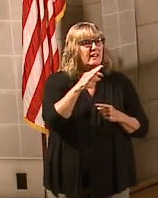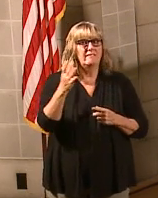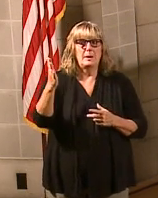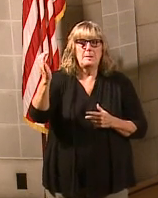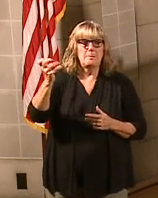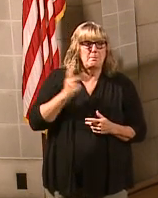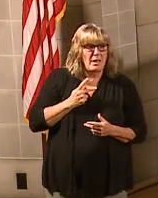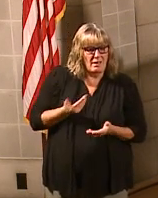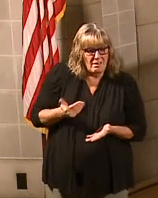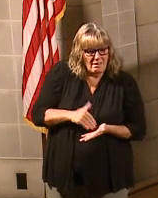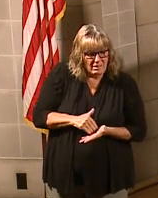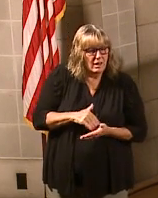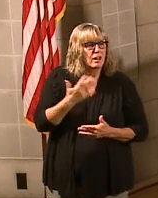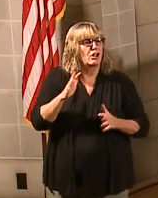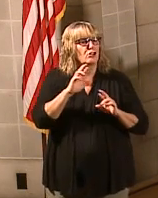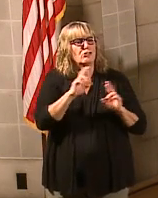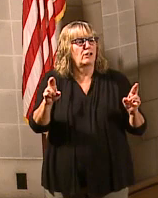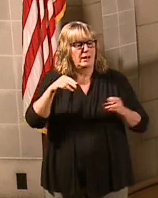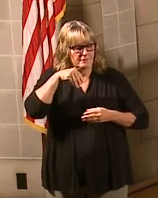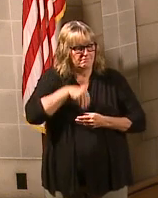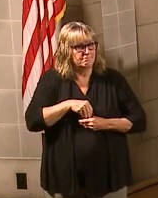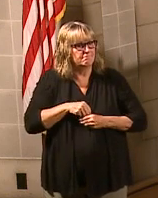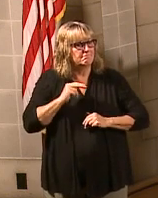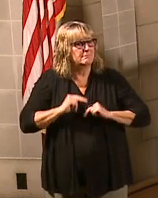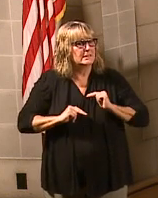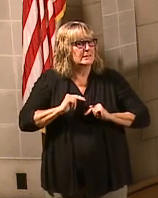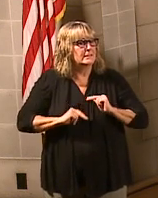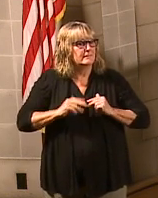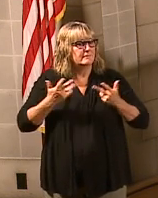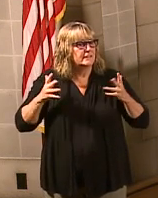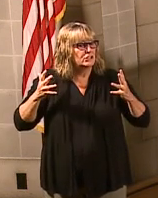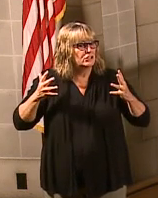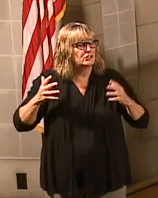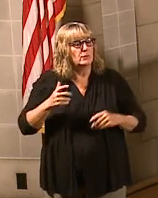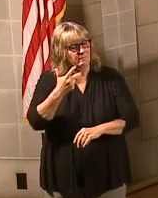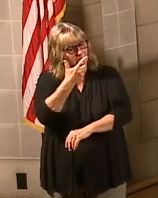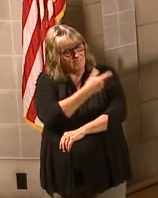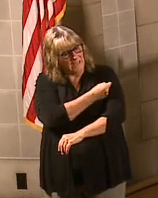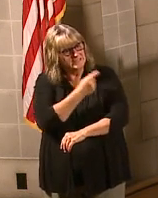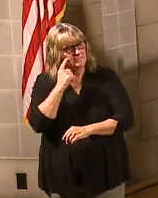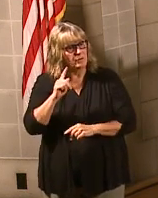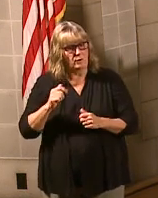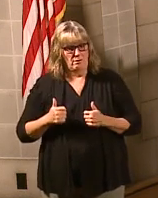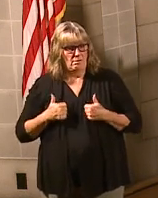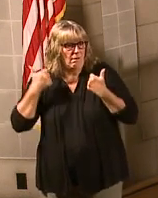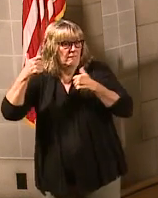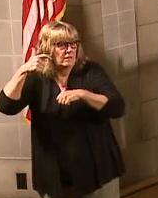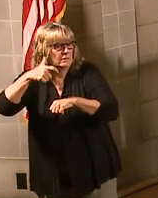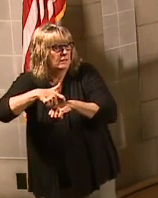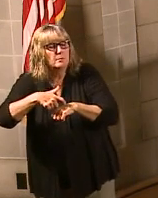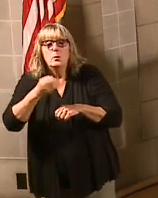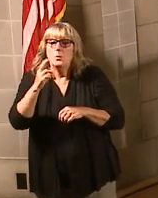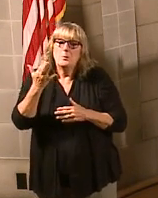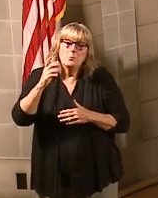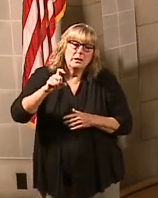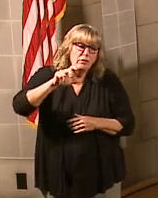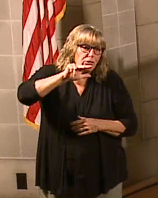BODY MAKES THESE ANTIBODIES NOT ONLY AT THE TIME YOU HAVE DISEASE, BUT IF IT COMES BACK